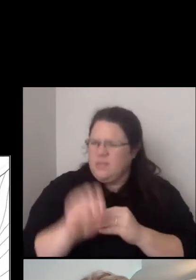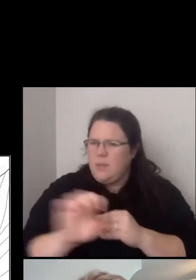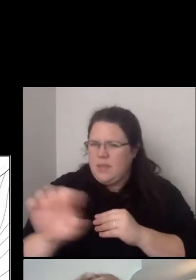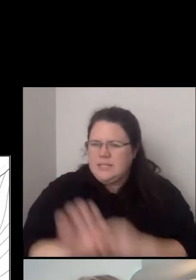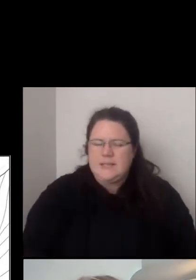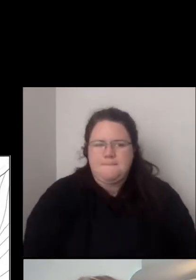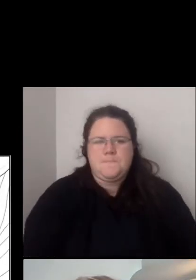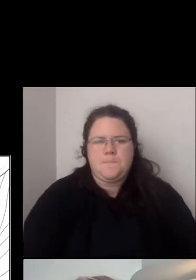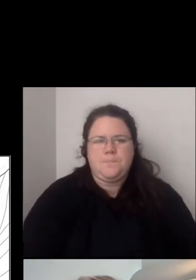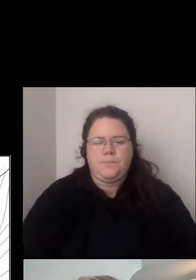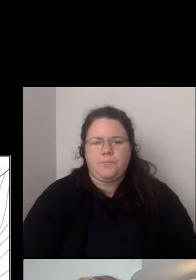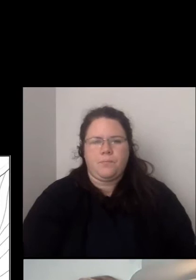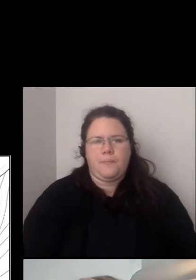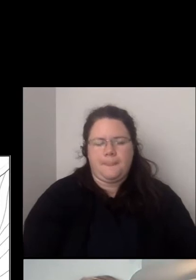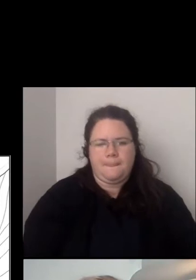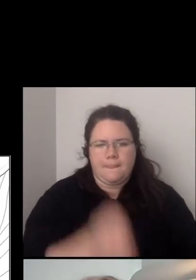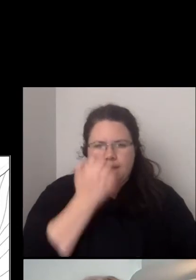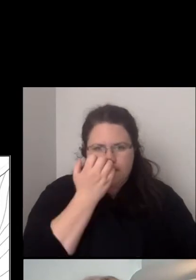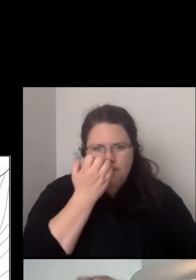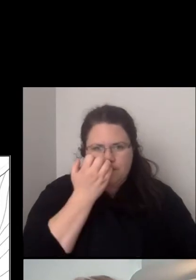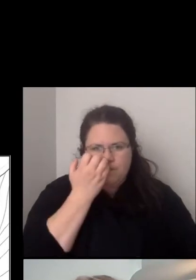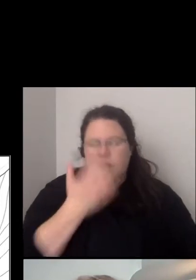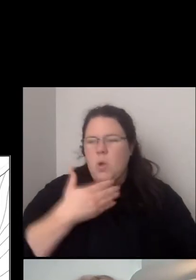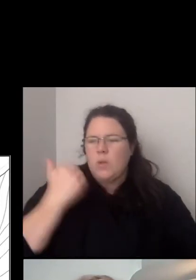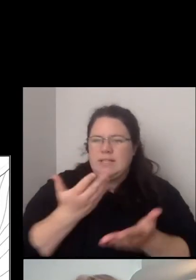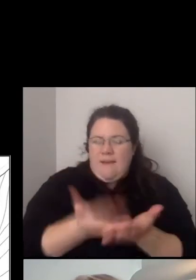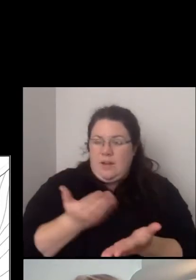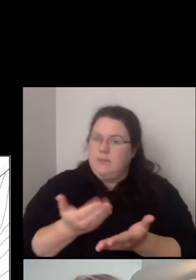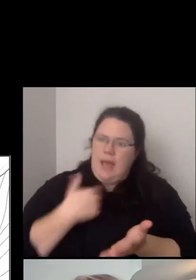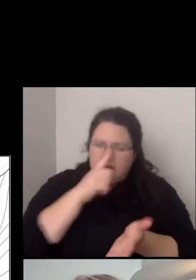The oldest evidence that we have for grape use is -- that I could find, is in Dust Cave, Alabama.